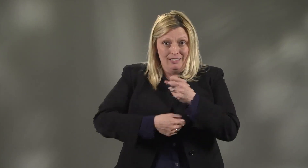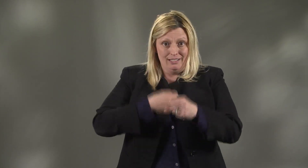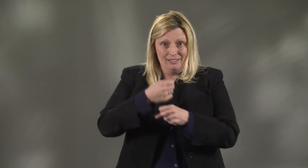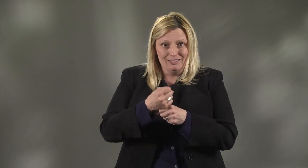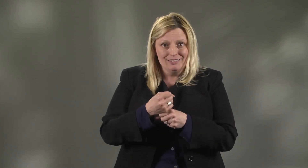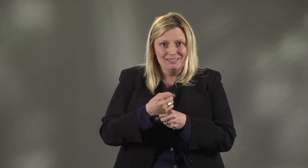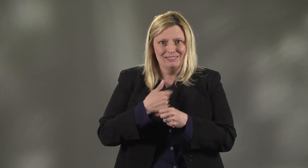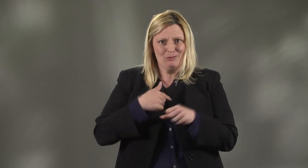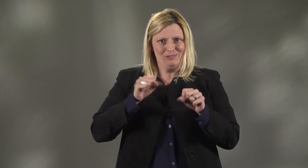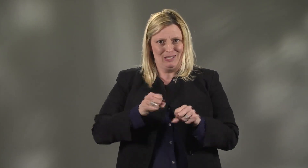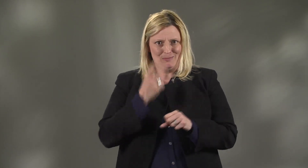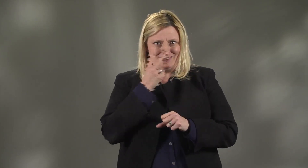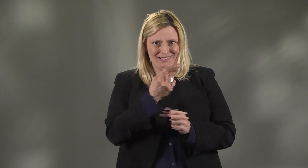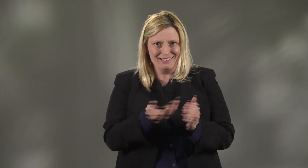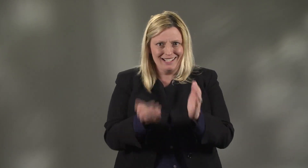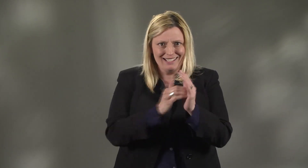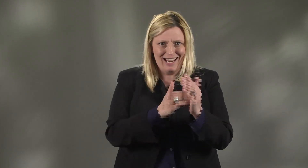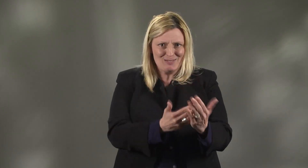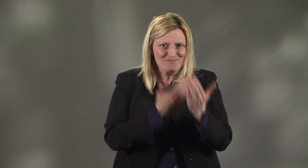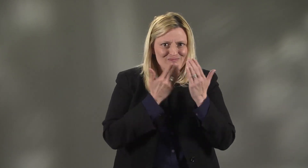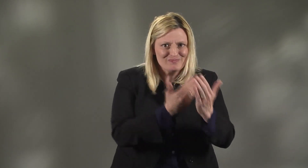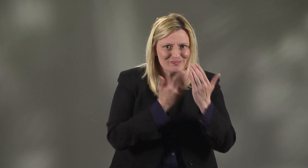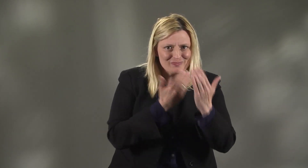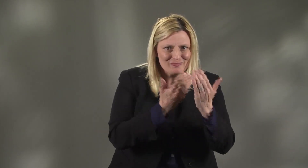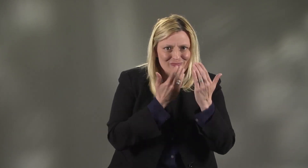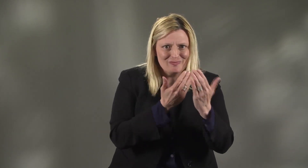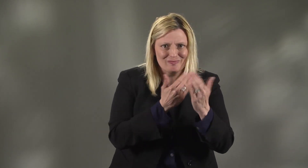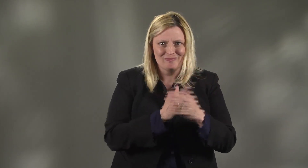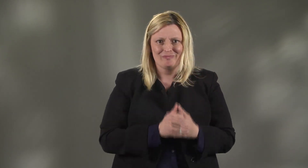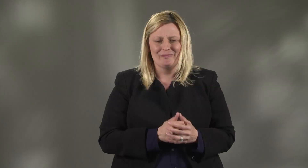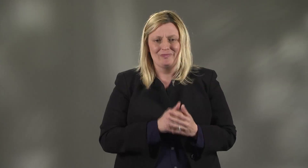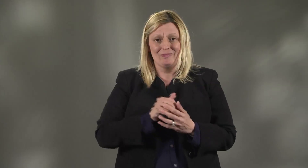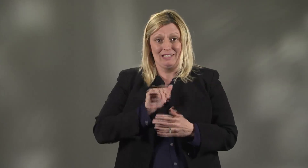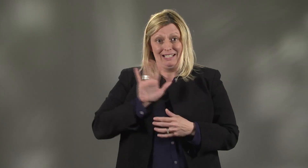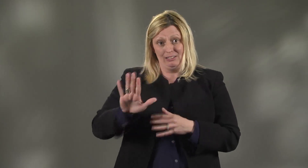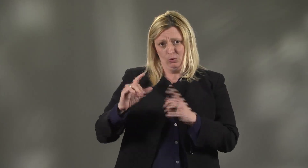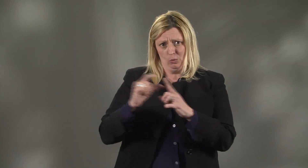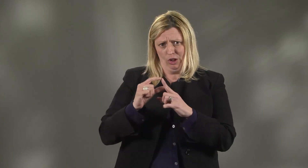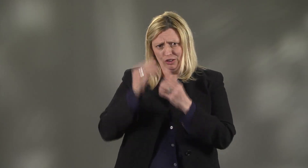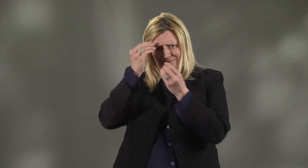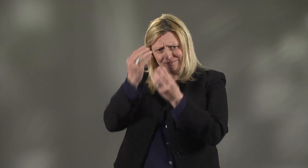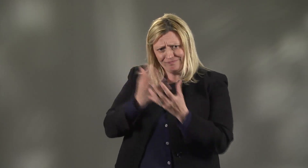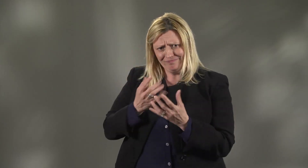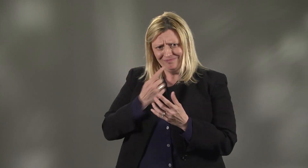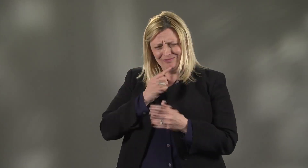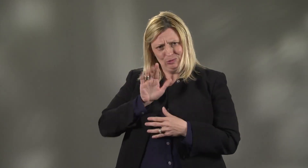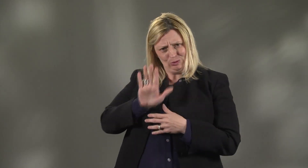I was able to see him many years later. I thanked him for this and his words were simple.